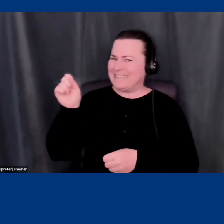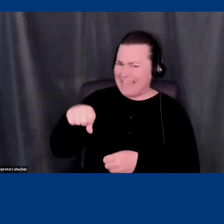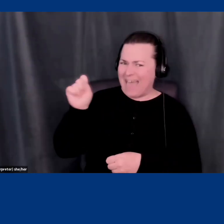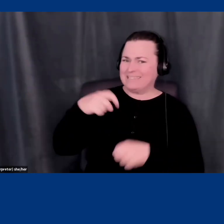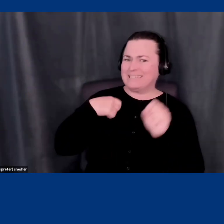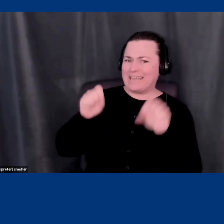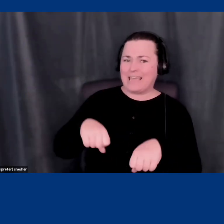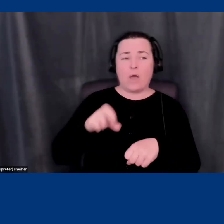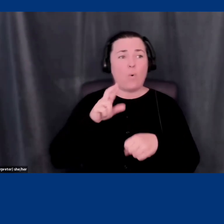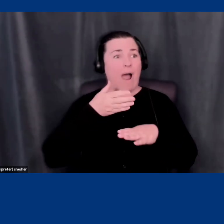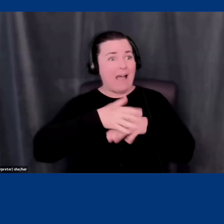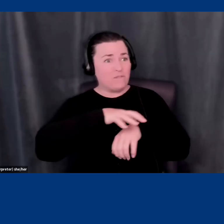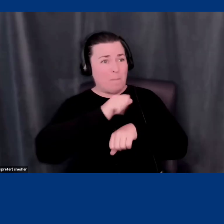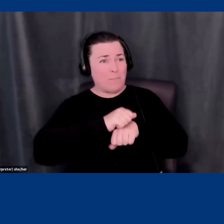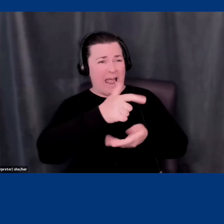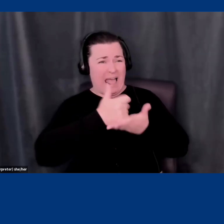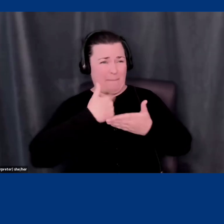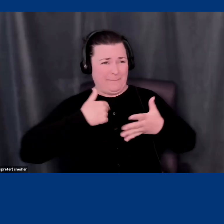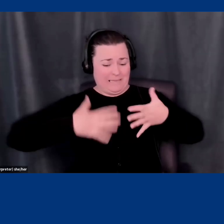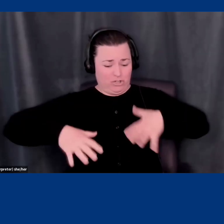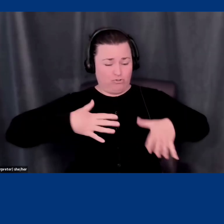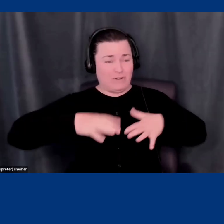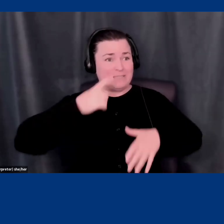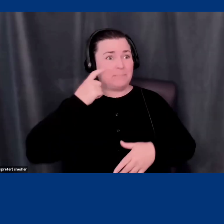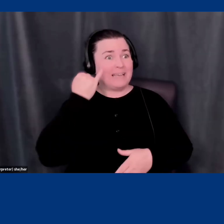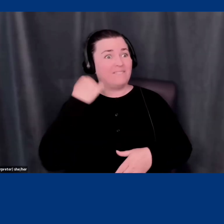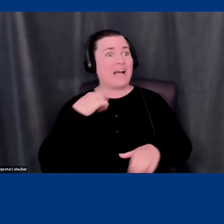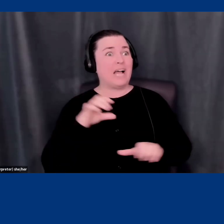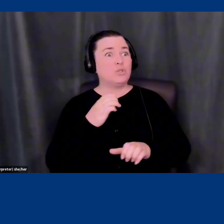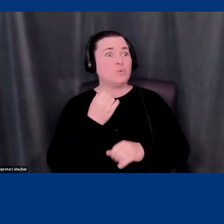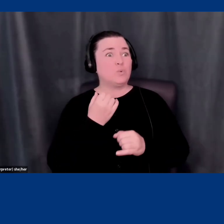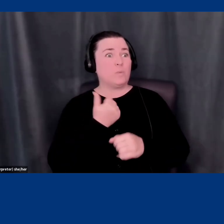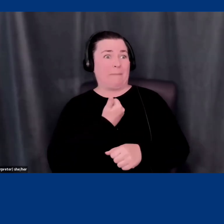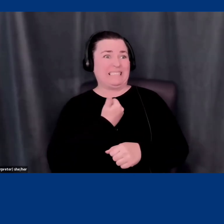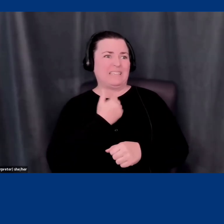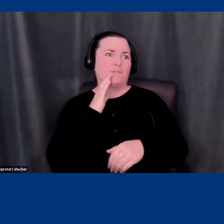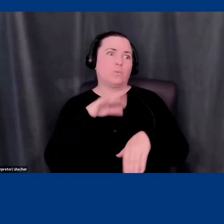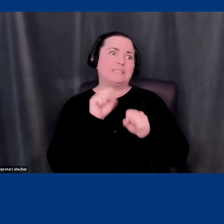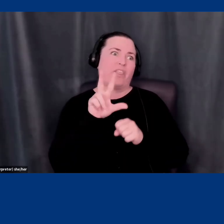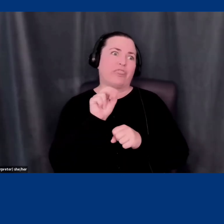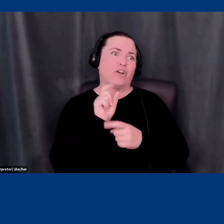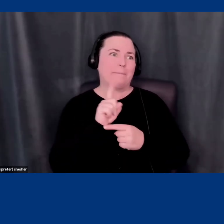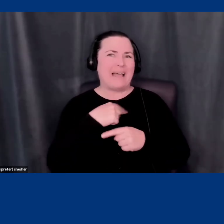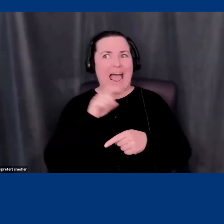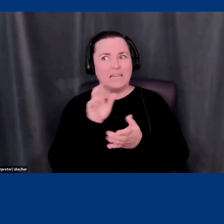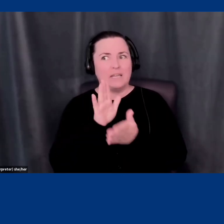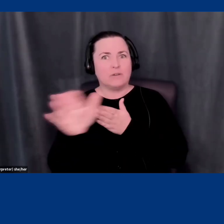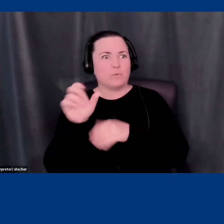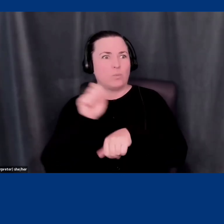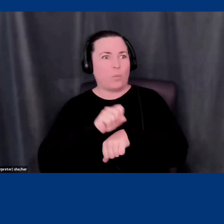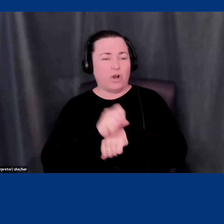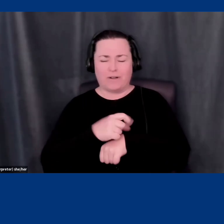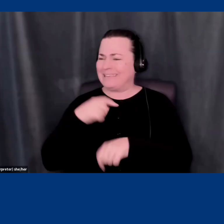this appointment because if i do it on my own it's going to take me 30 minutes and i need to get back to work, yes. Or can you come to my house and we make a